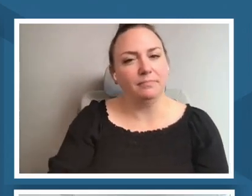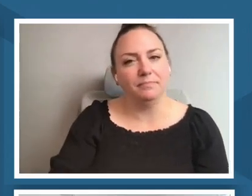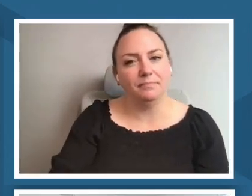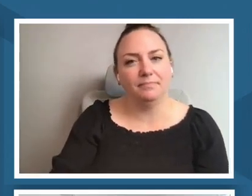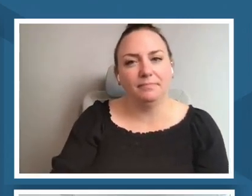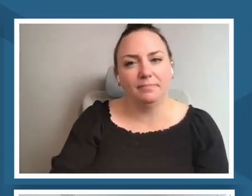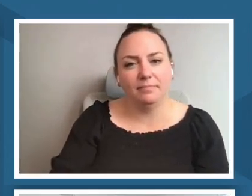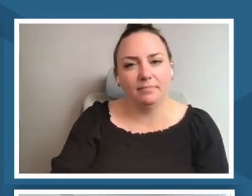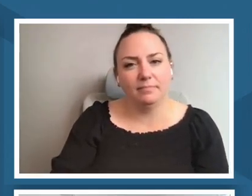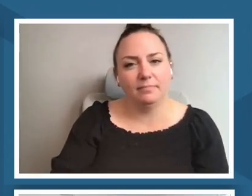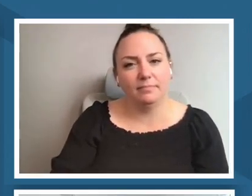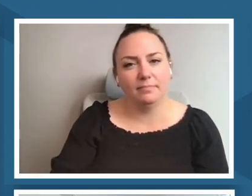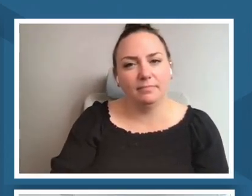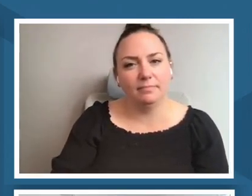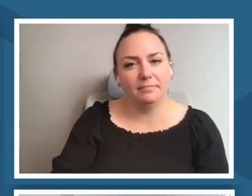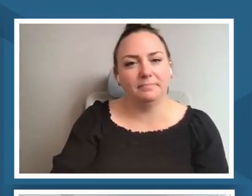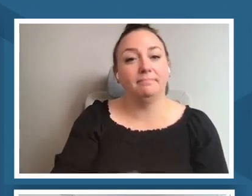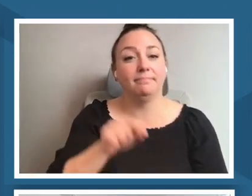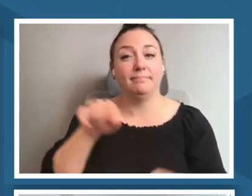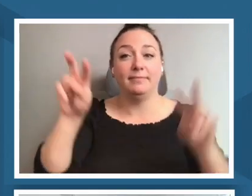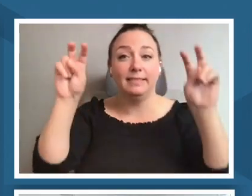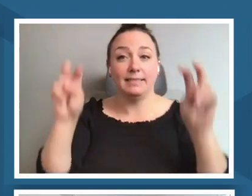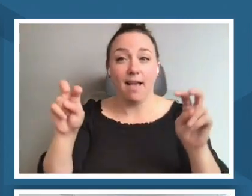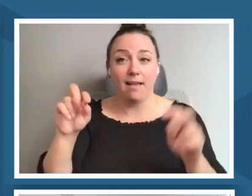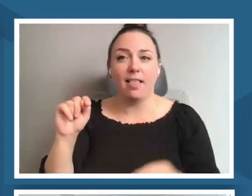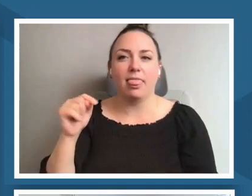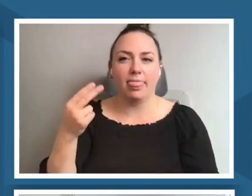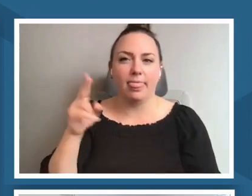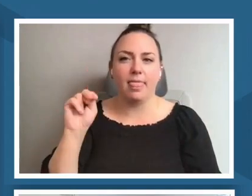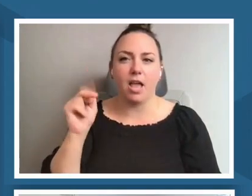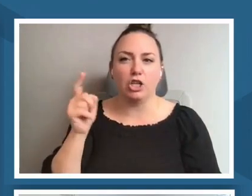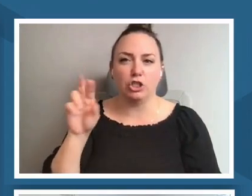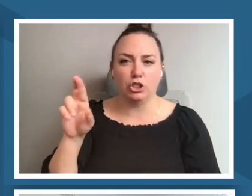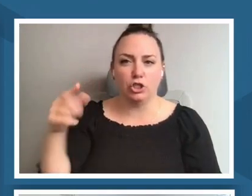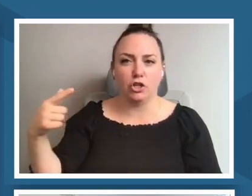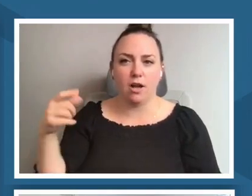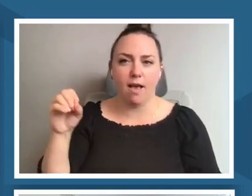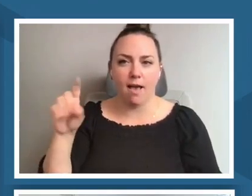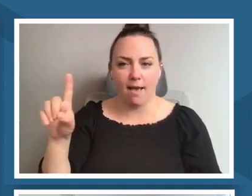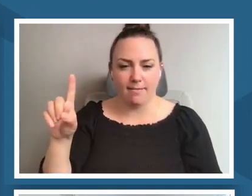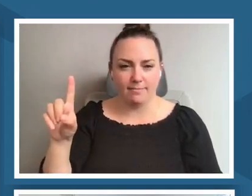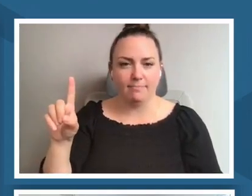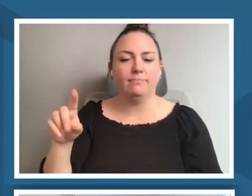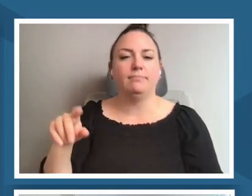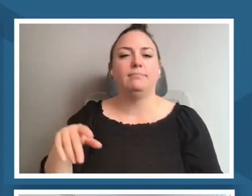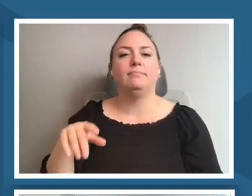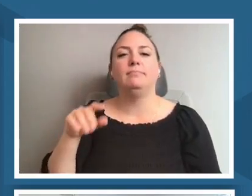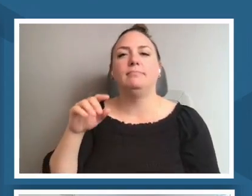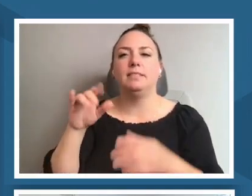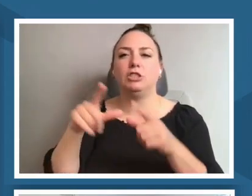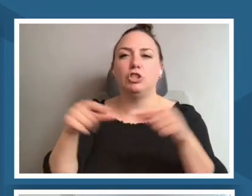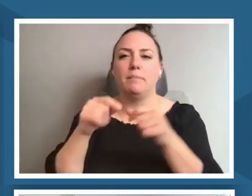so the title of this work is thunder god